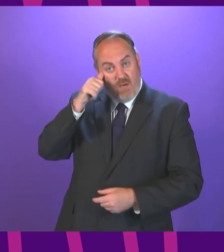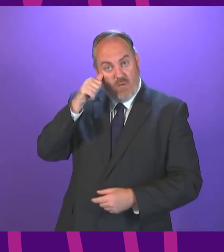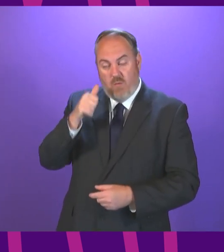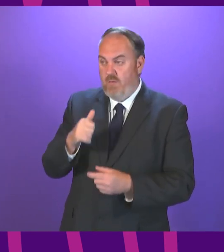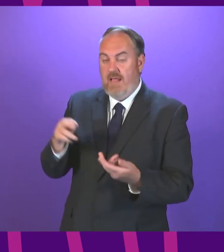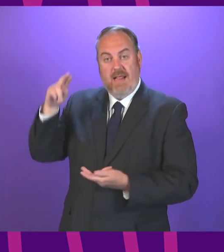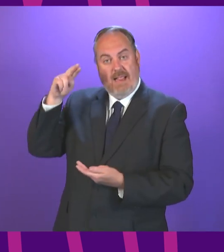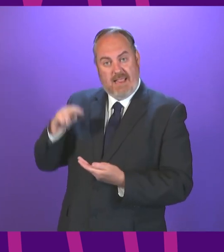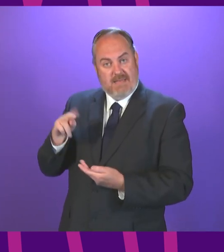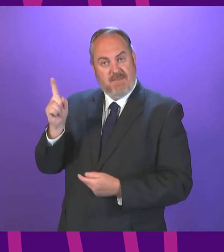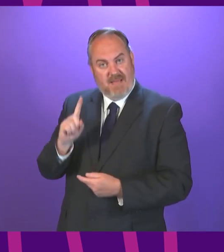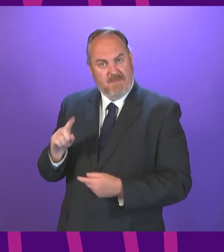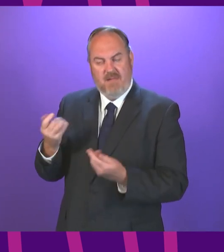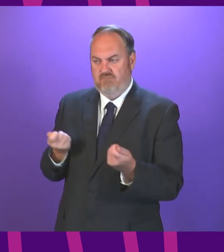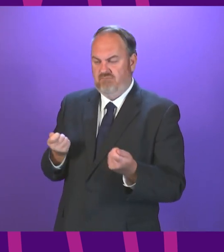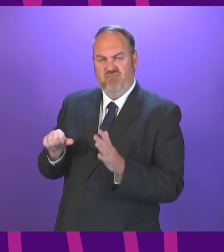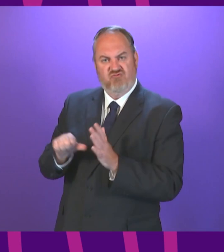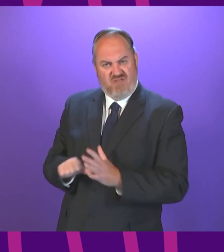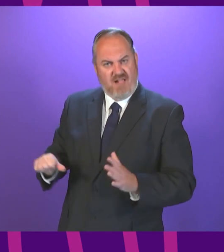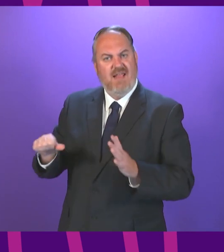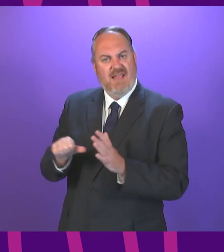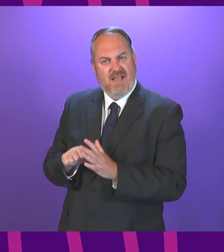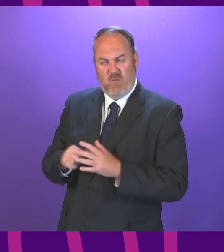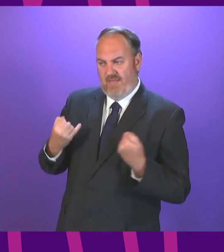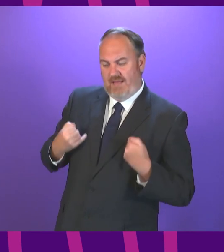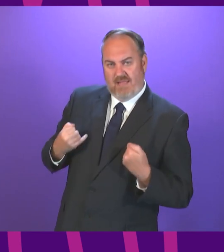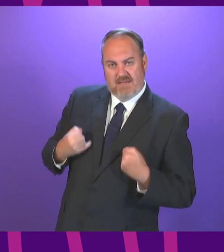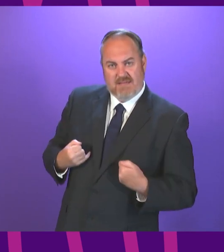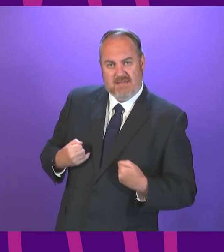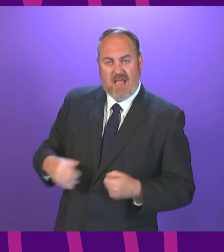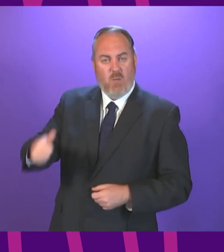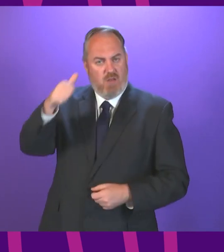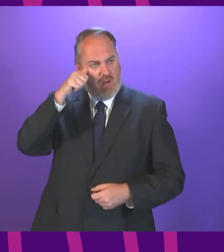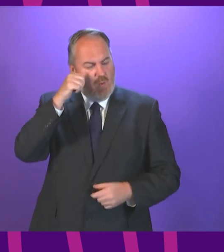means that there is more pressure on a workforce that has already given so much. Of course,